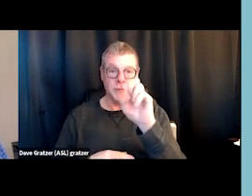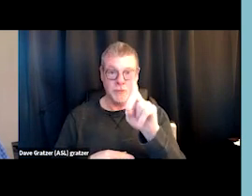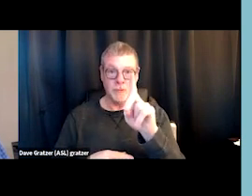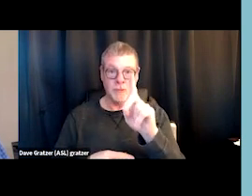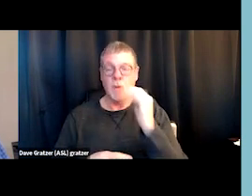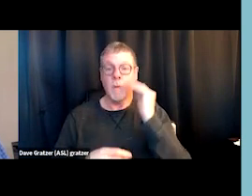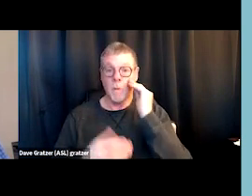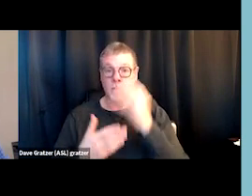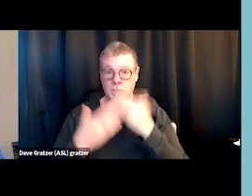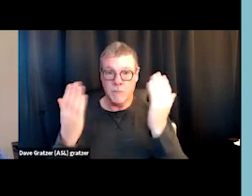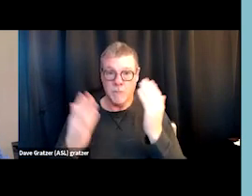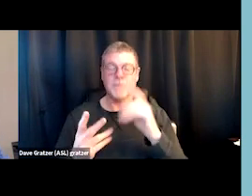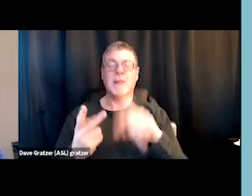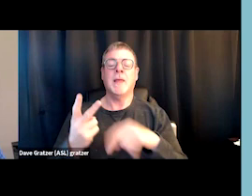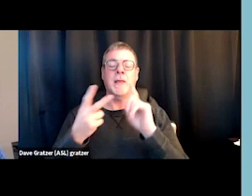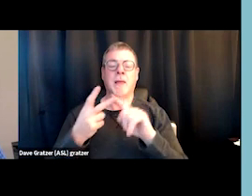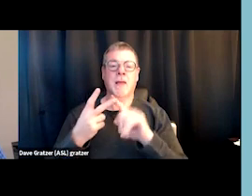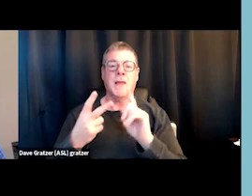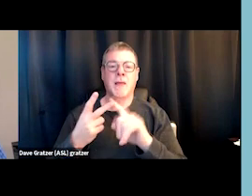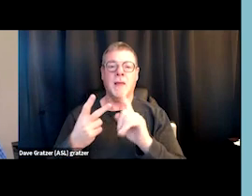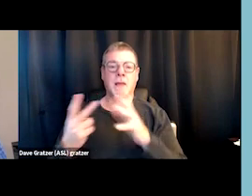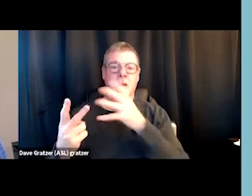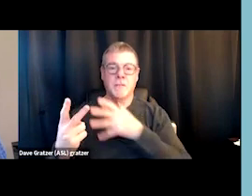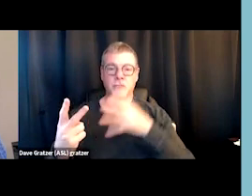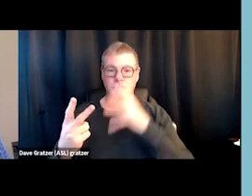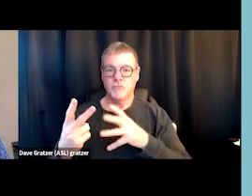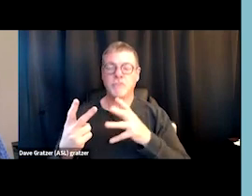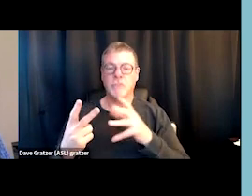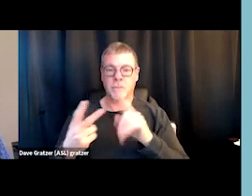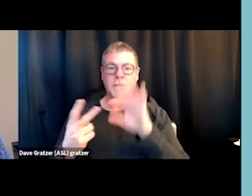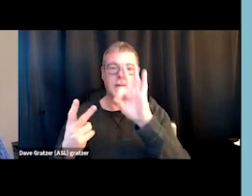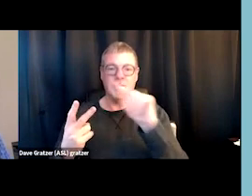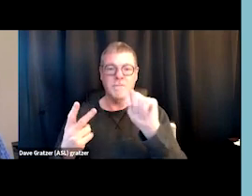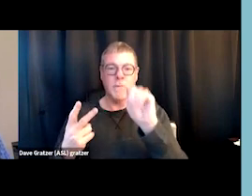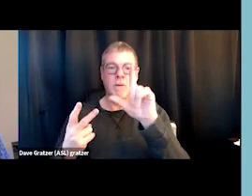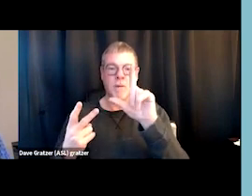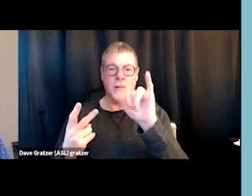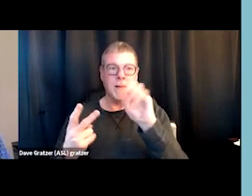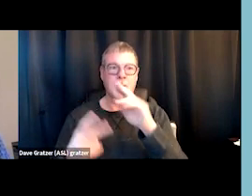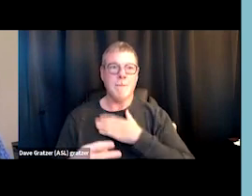and then the rural homelessness, Fort Lyon. So please get my picture off the screen.